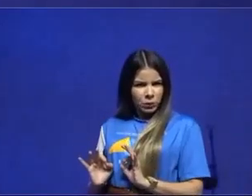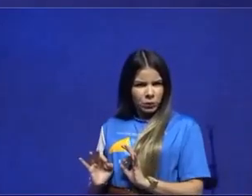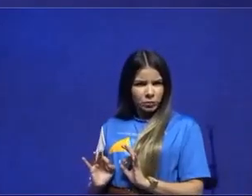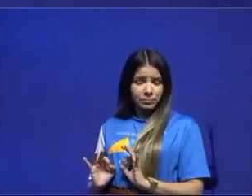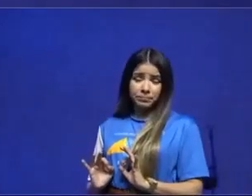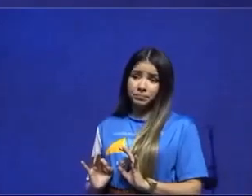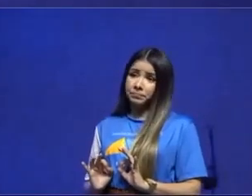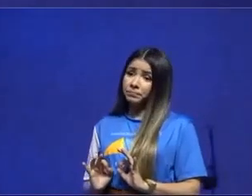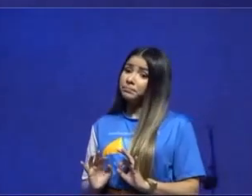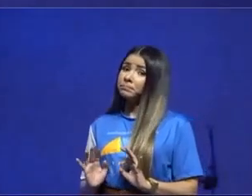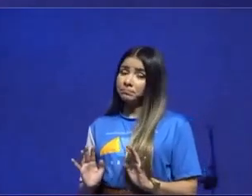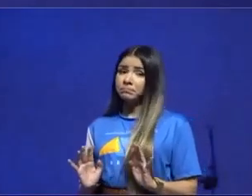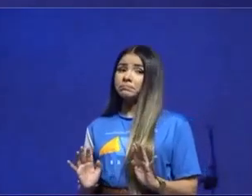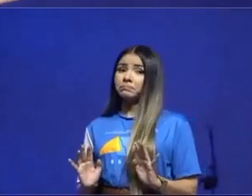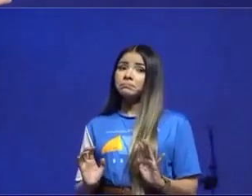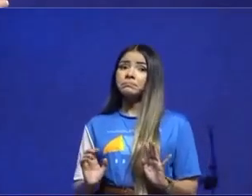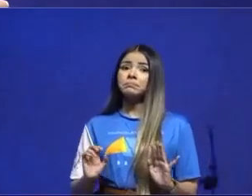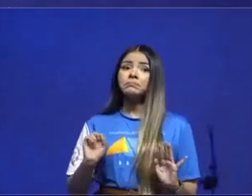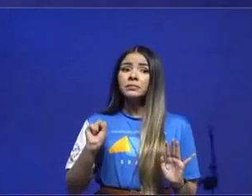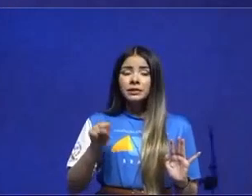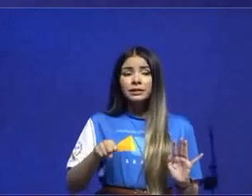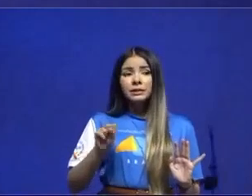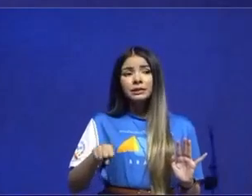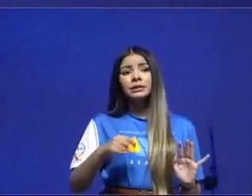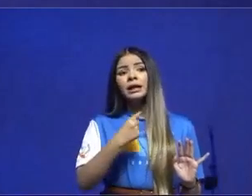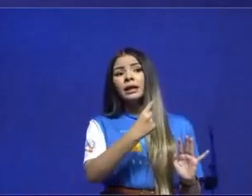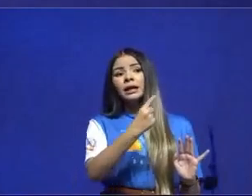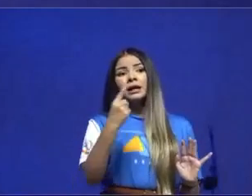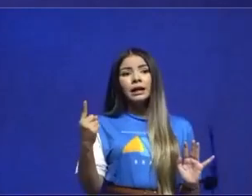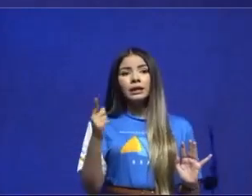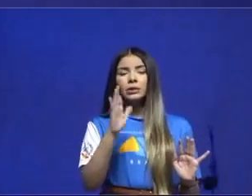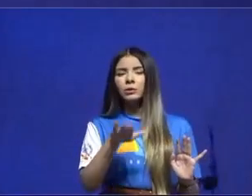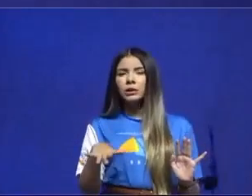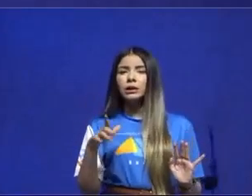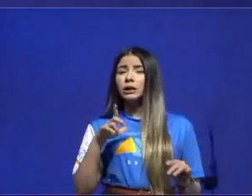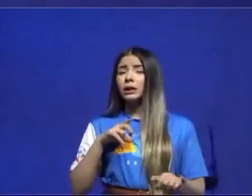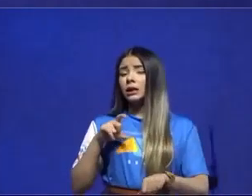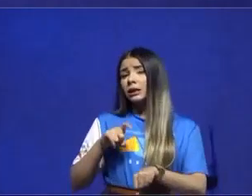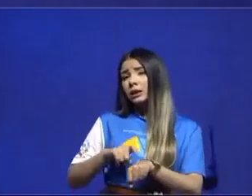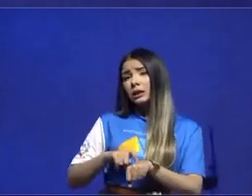each child has their time but we have to consider that there is a range of normality